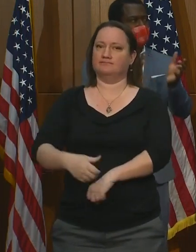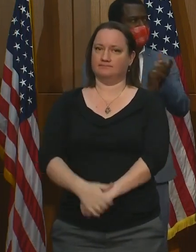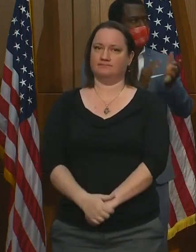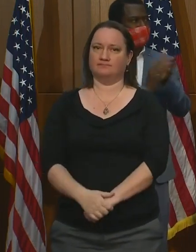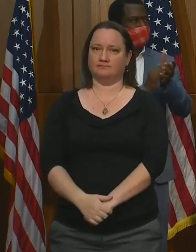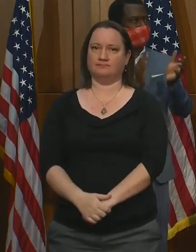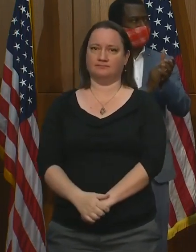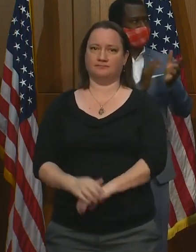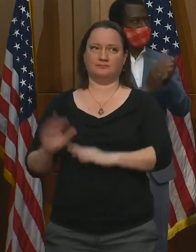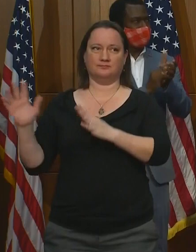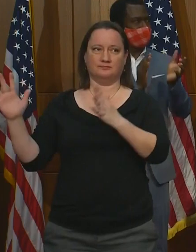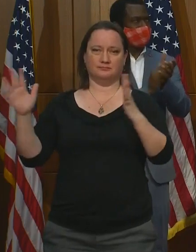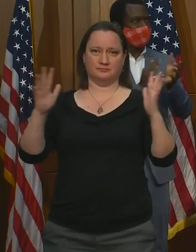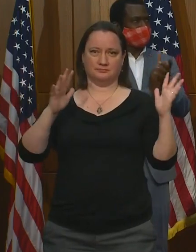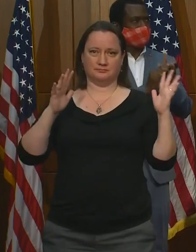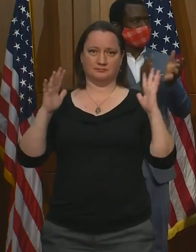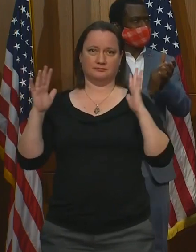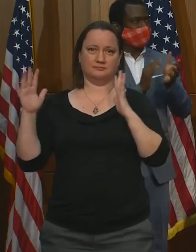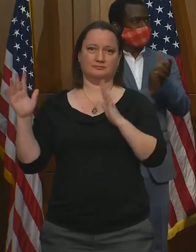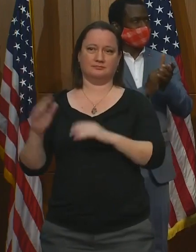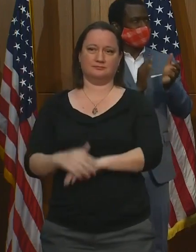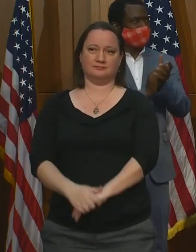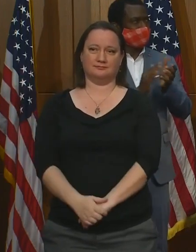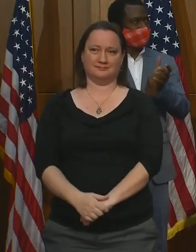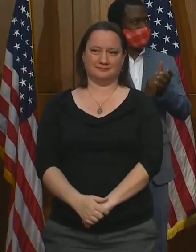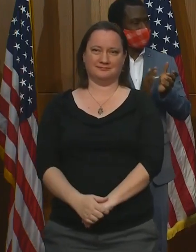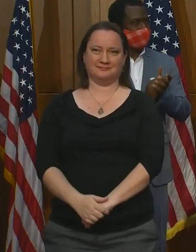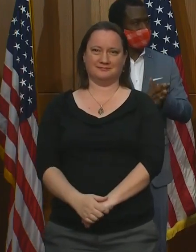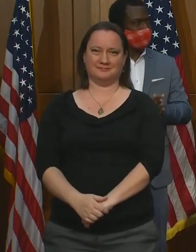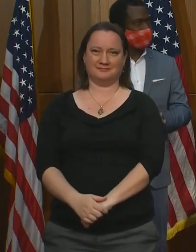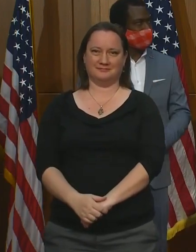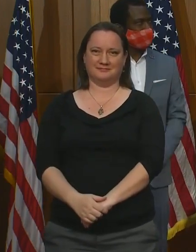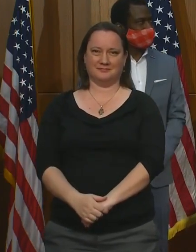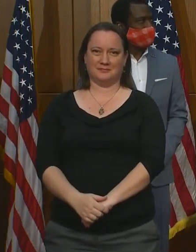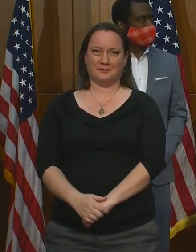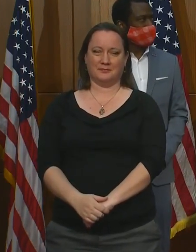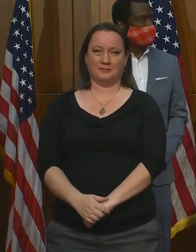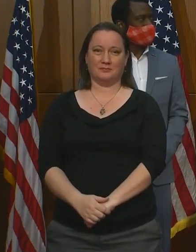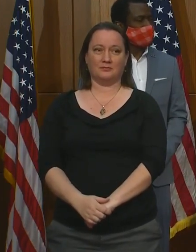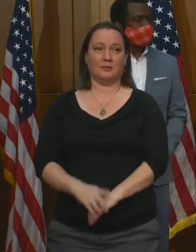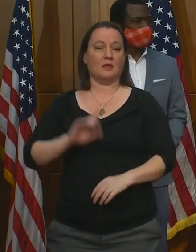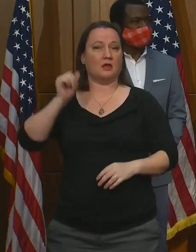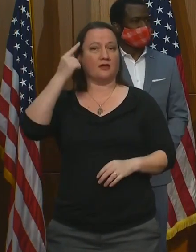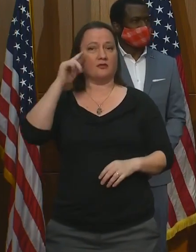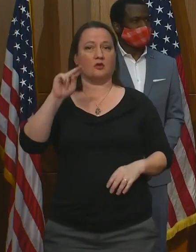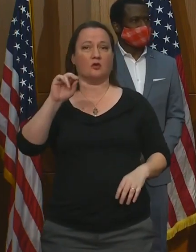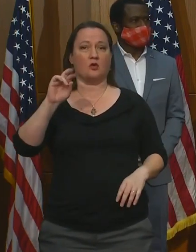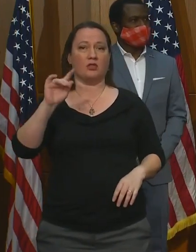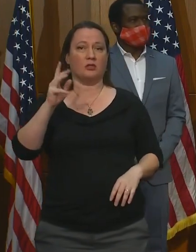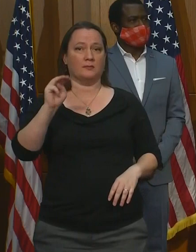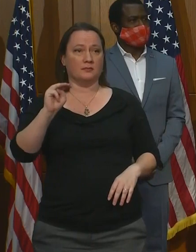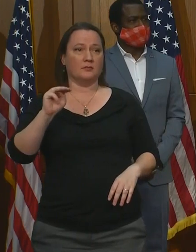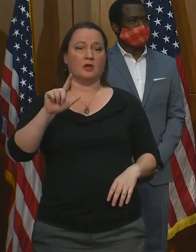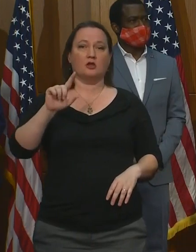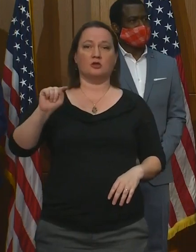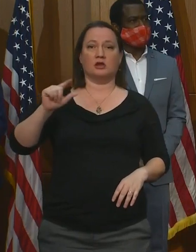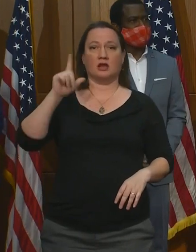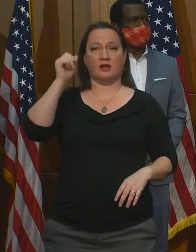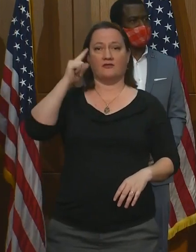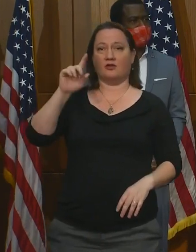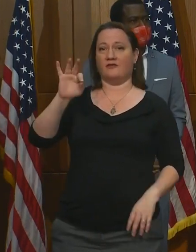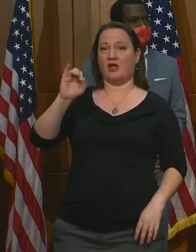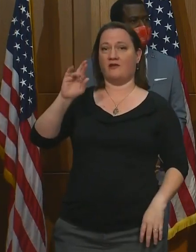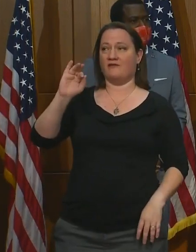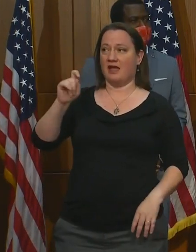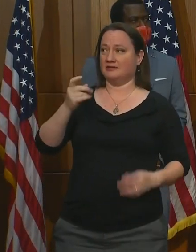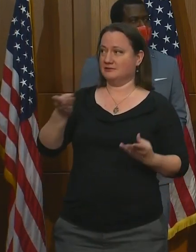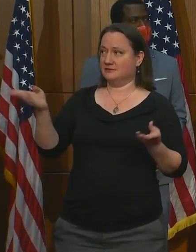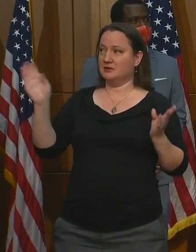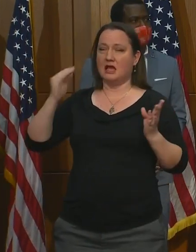THE IDOLS MUST BE TORN DOWN.